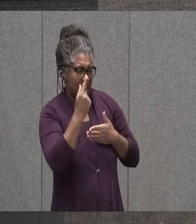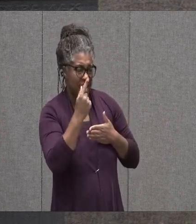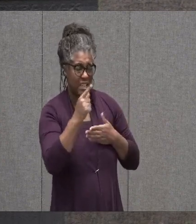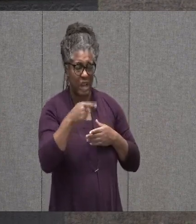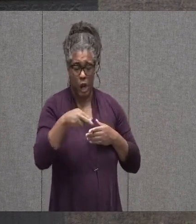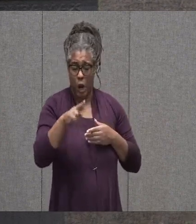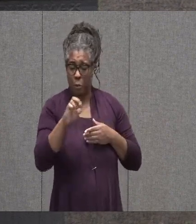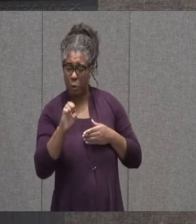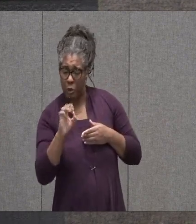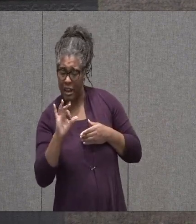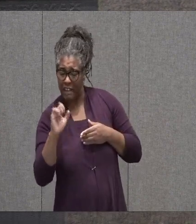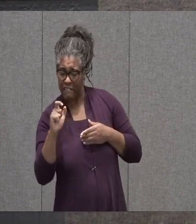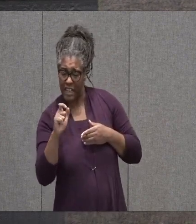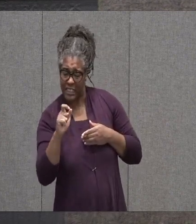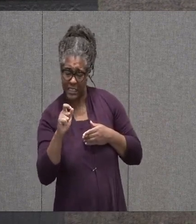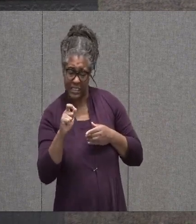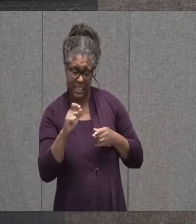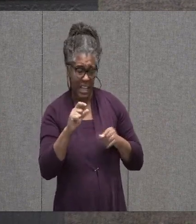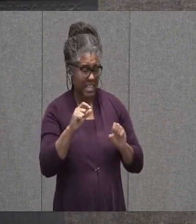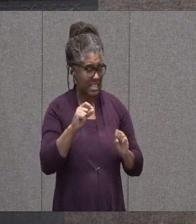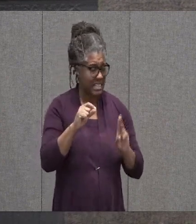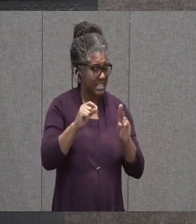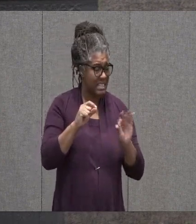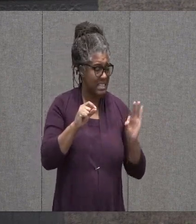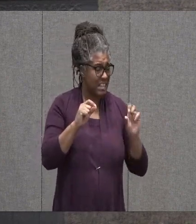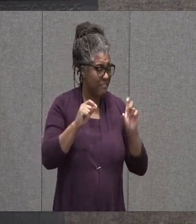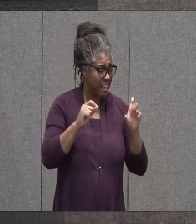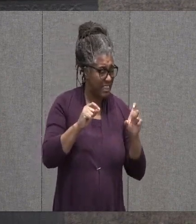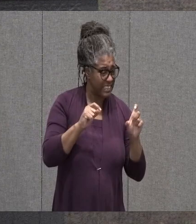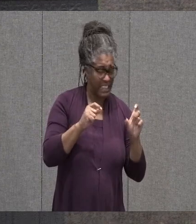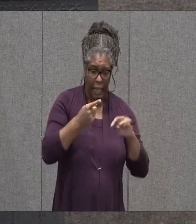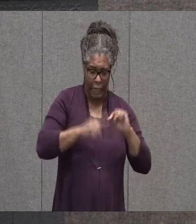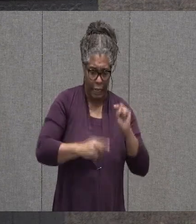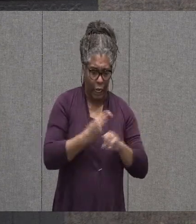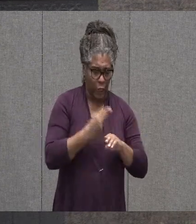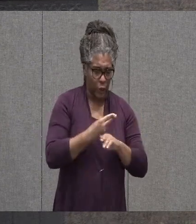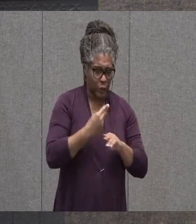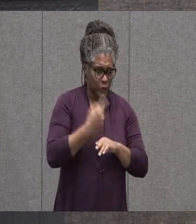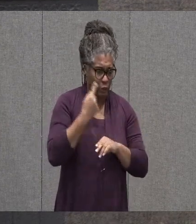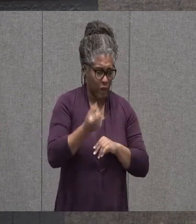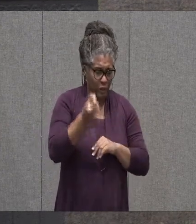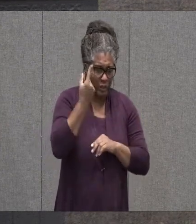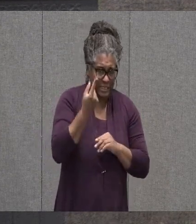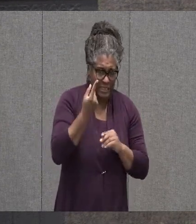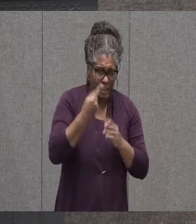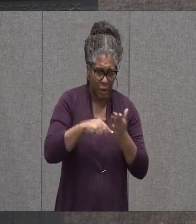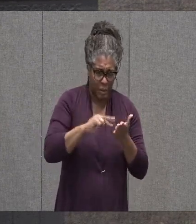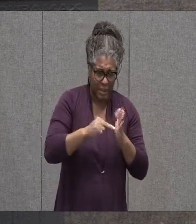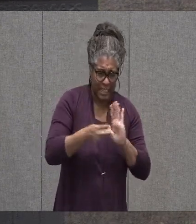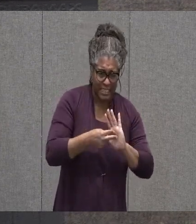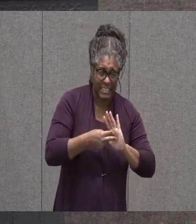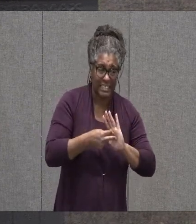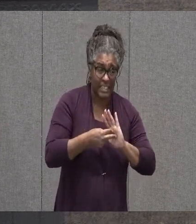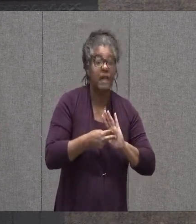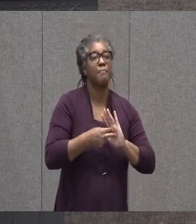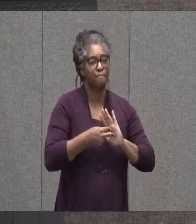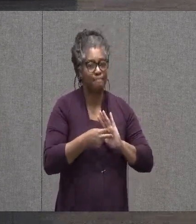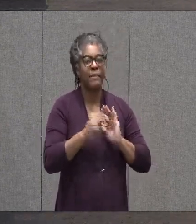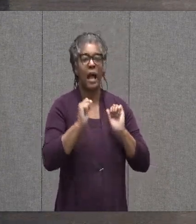I could come to the glossary, and at least it would give me a definition of what the word was, and then maybe from that I could